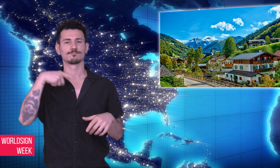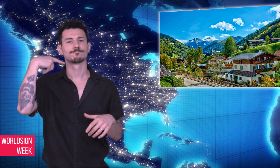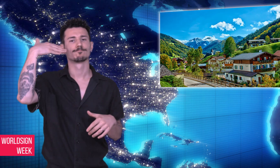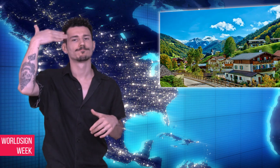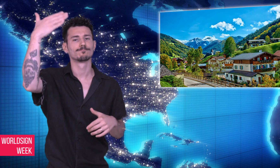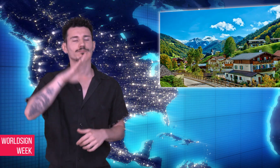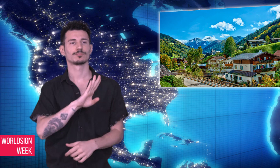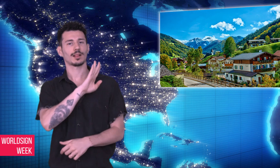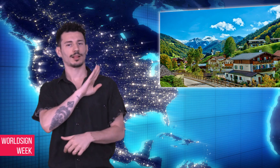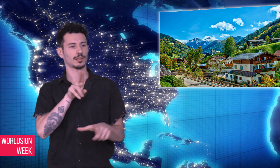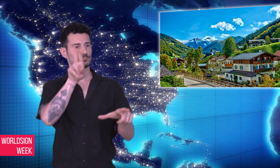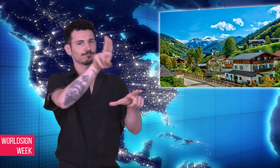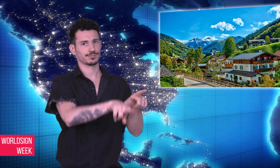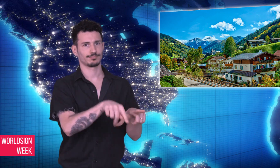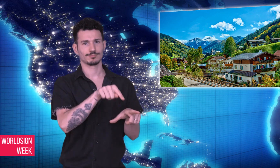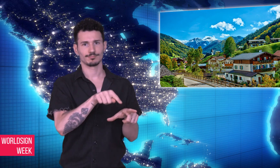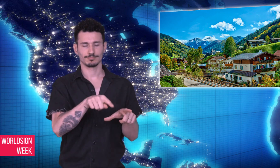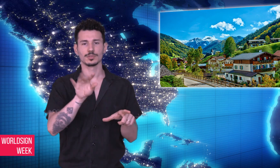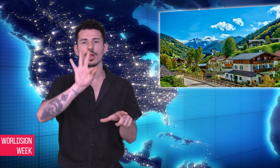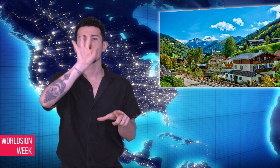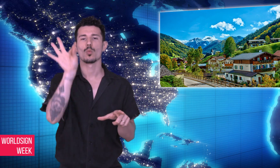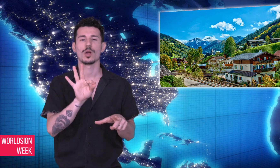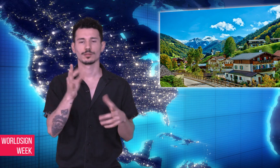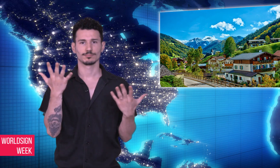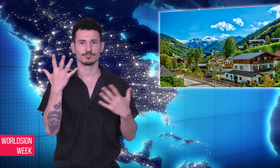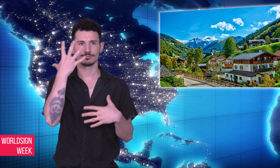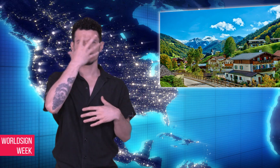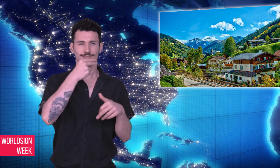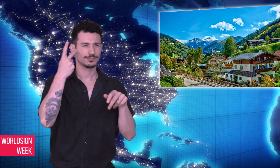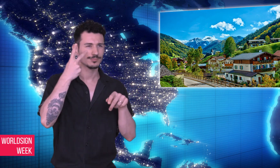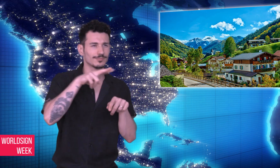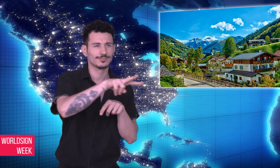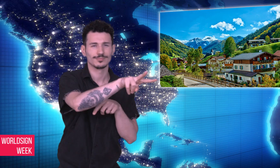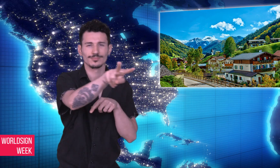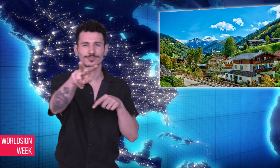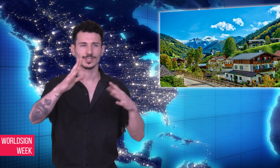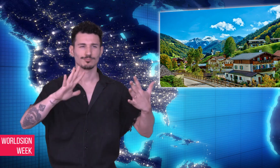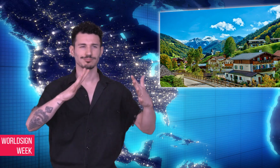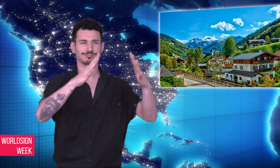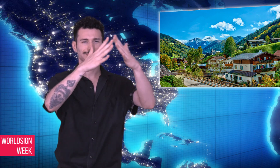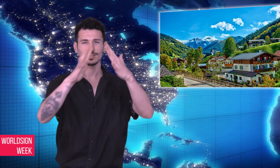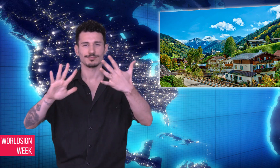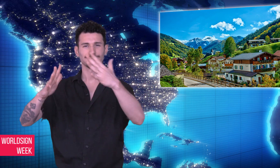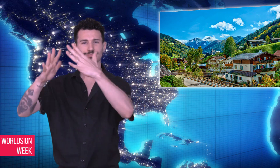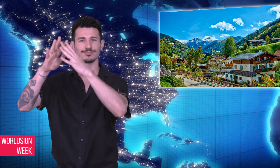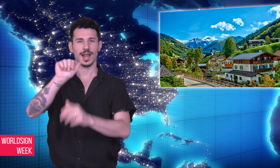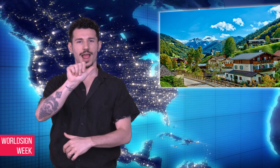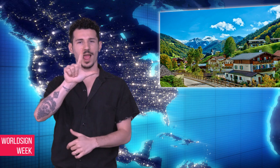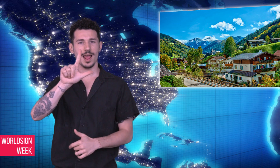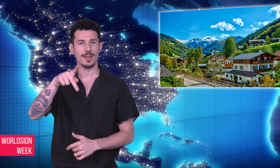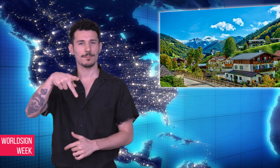this demand, the town of Berchtesgaden